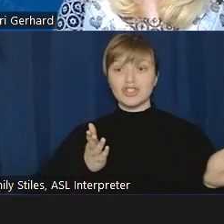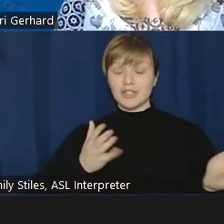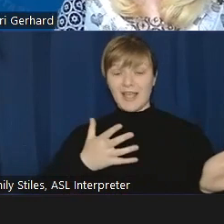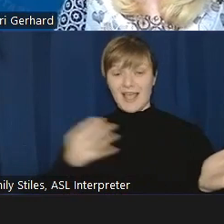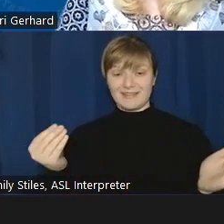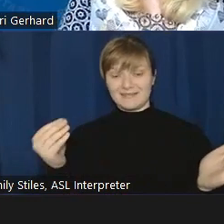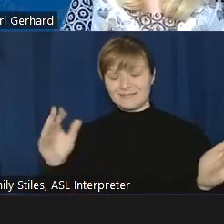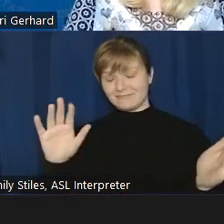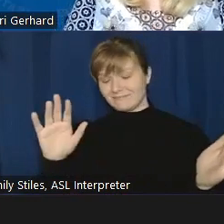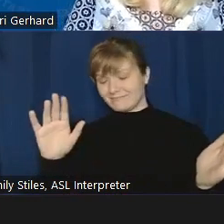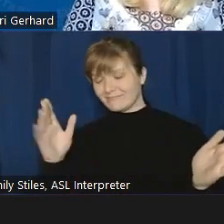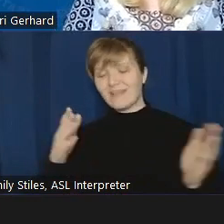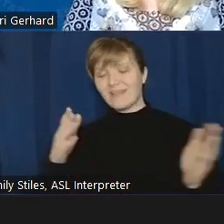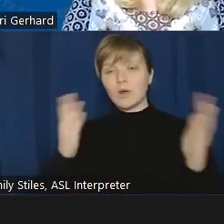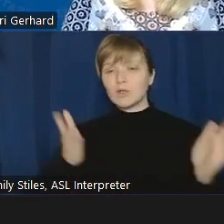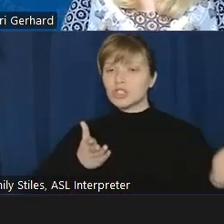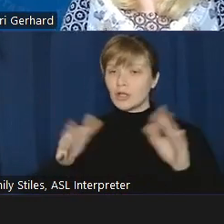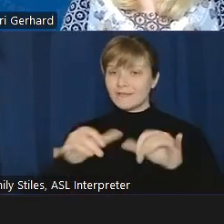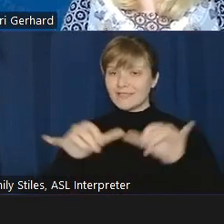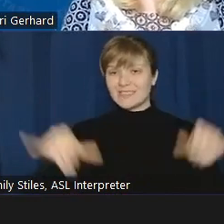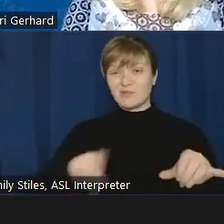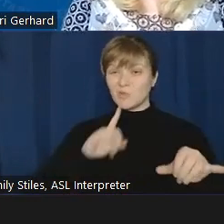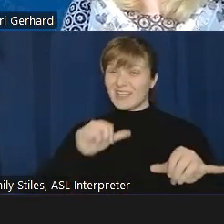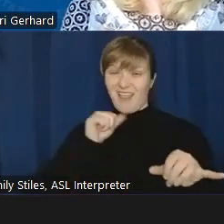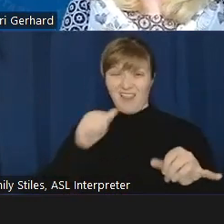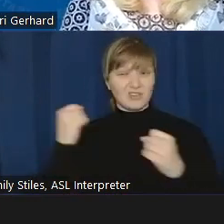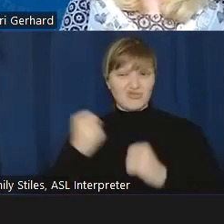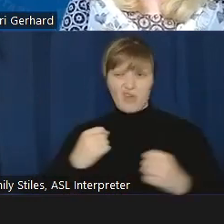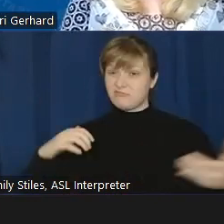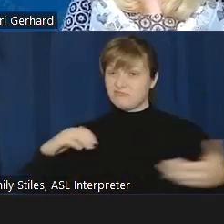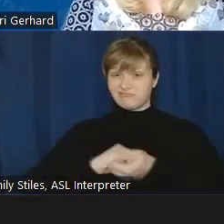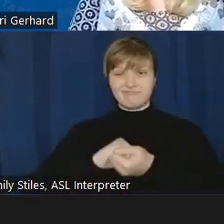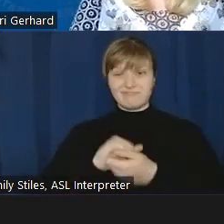Stronger collaborations between these systems would enable more older adults, people with